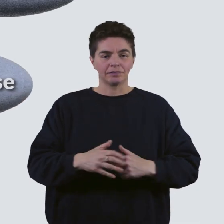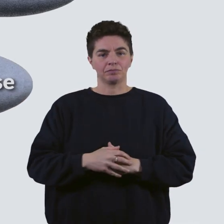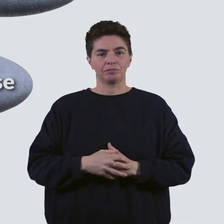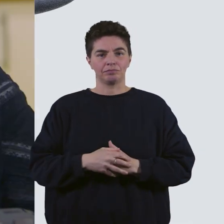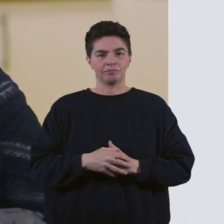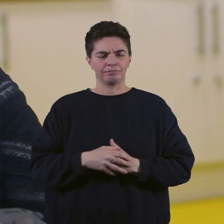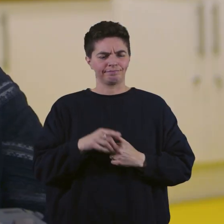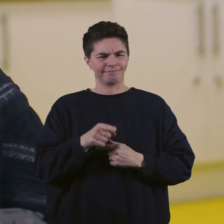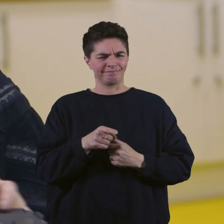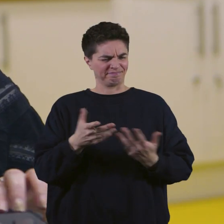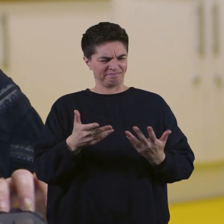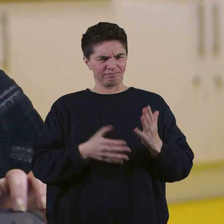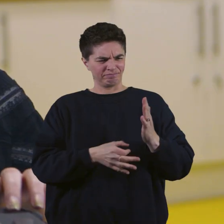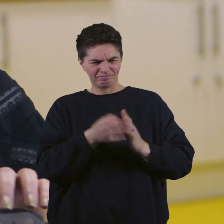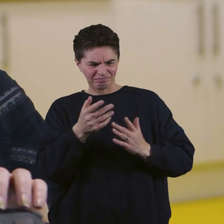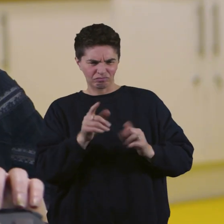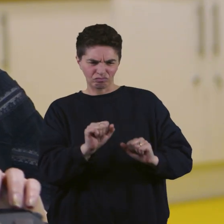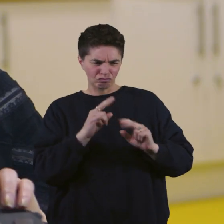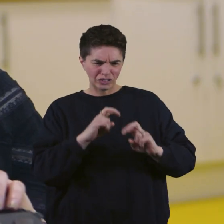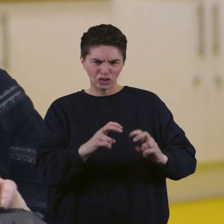So how do we do research?